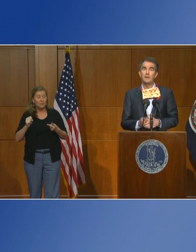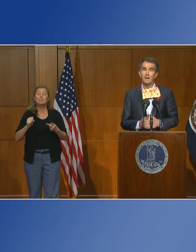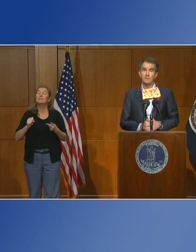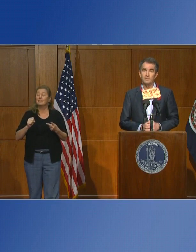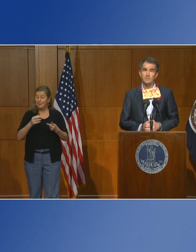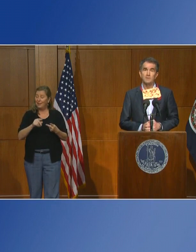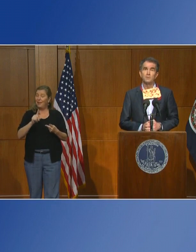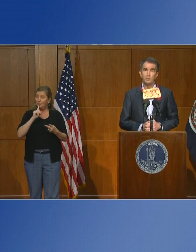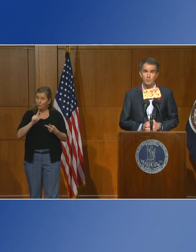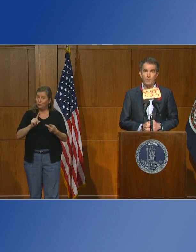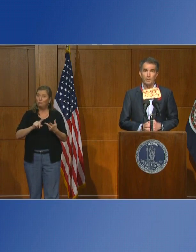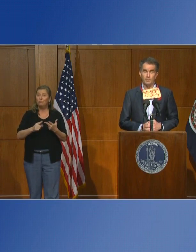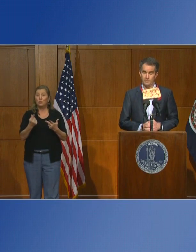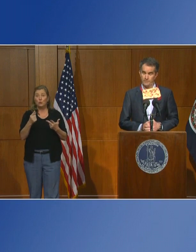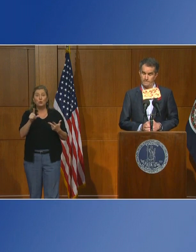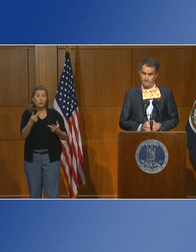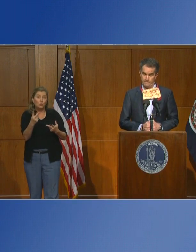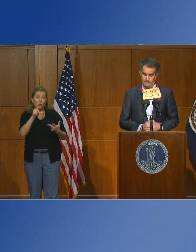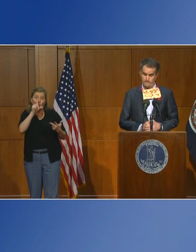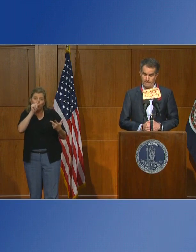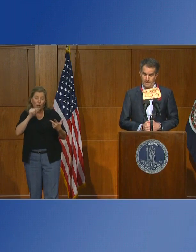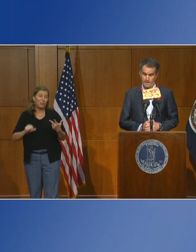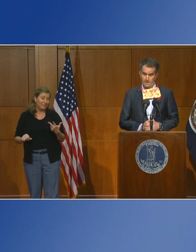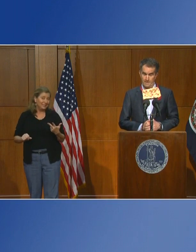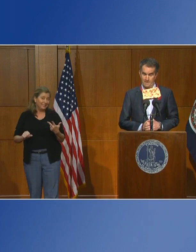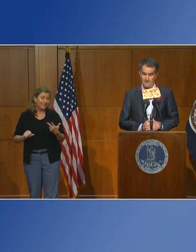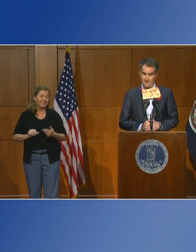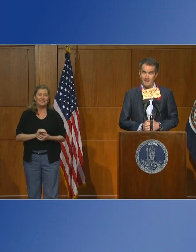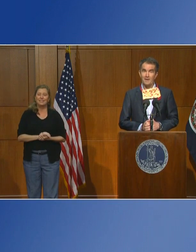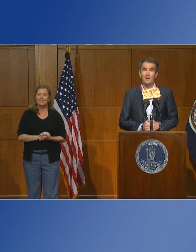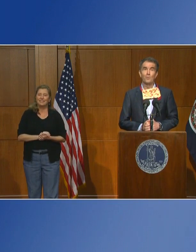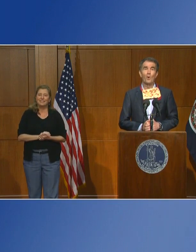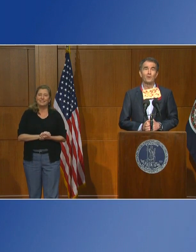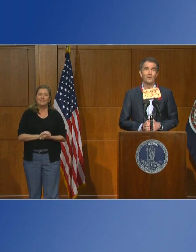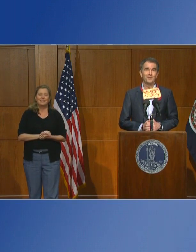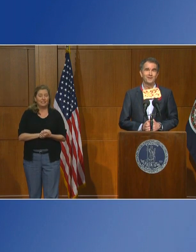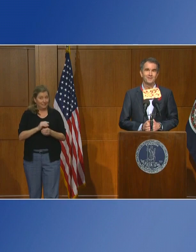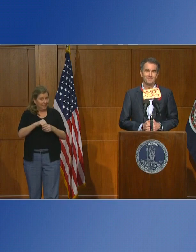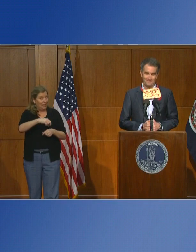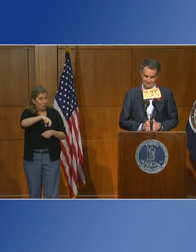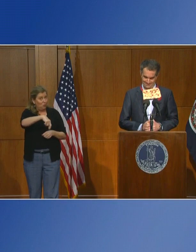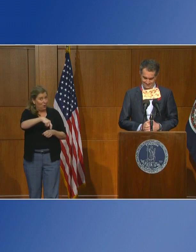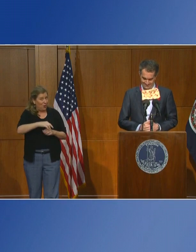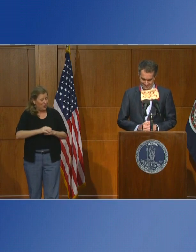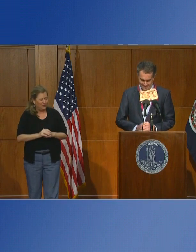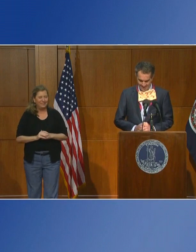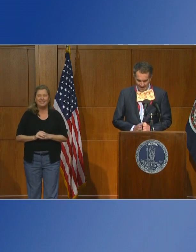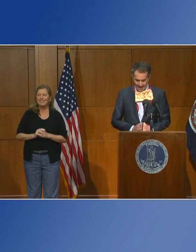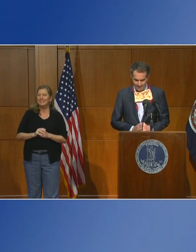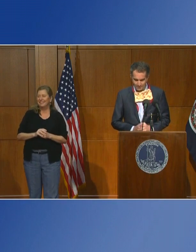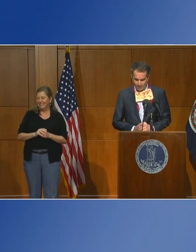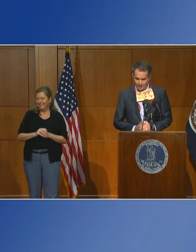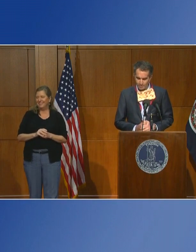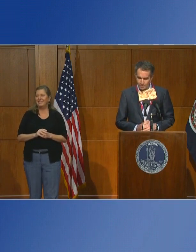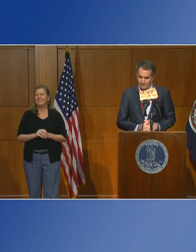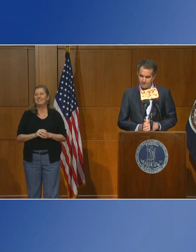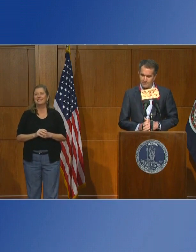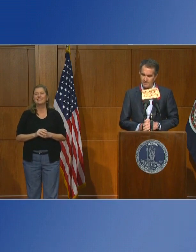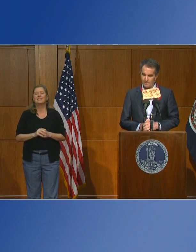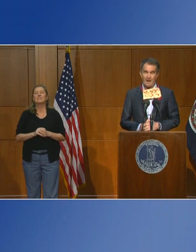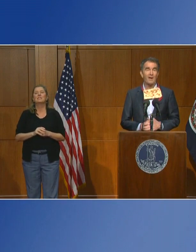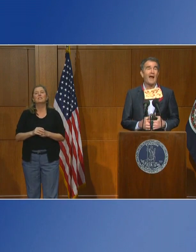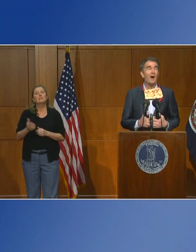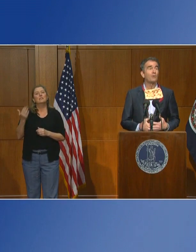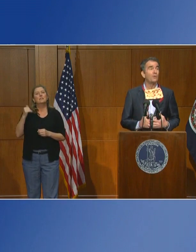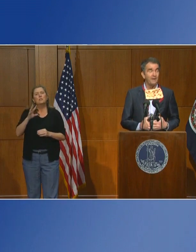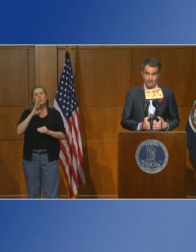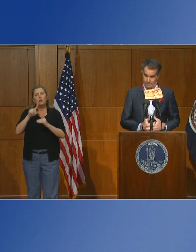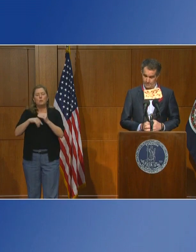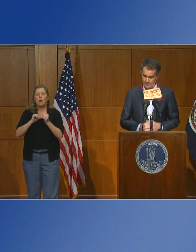SIXTEEN PEOPLE. FOR DOGS AND